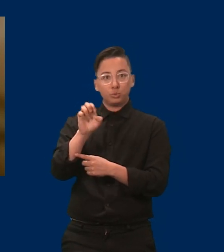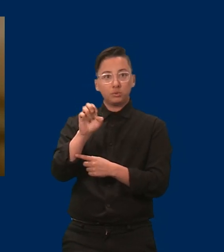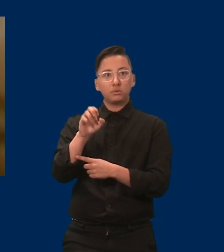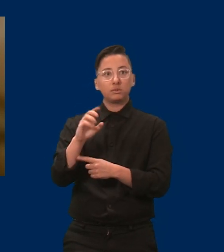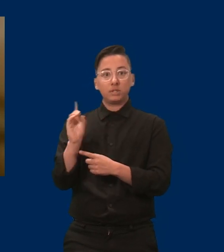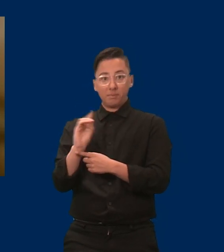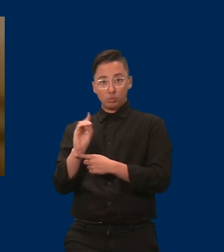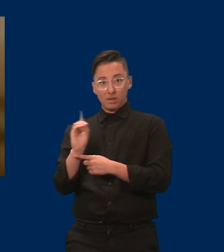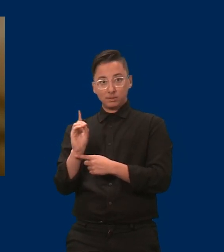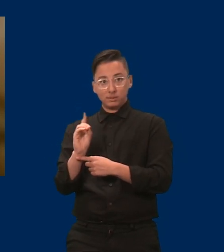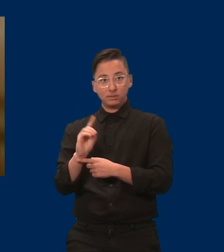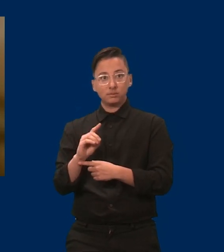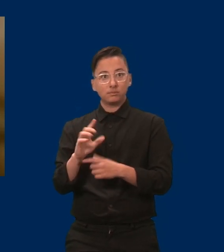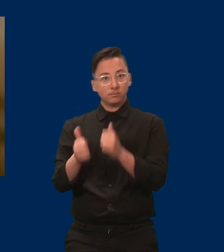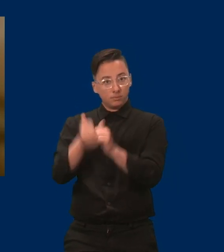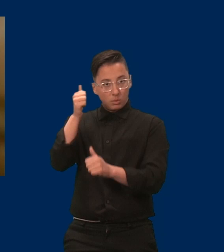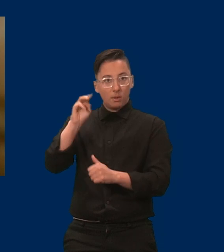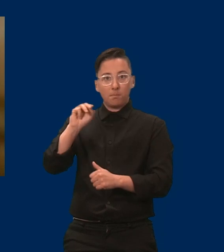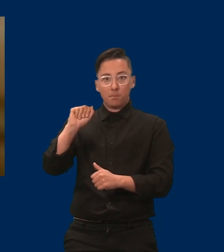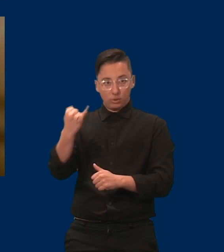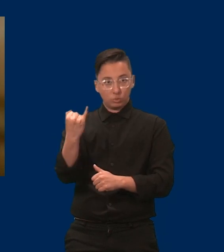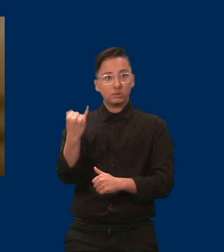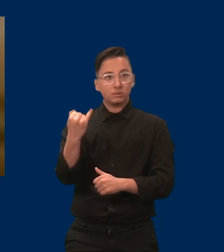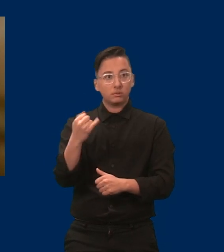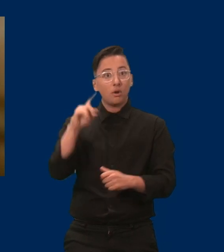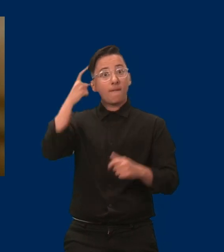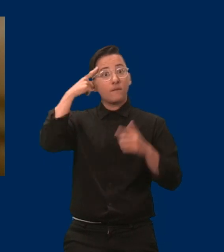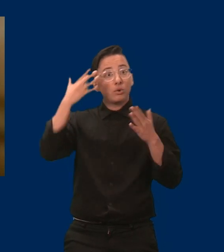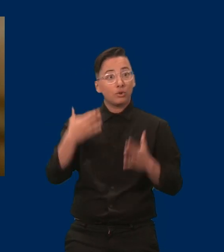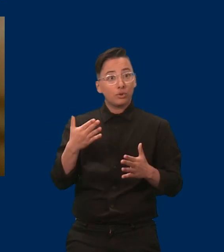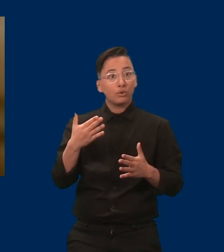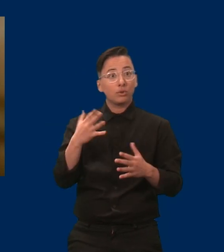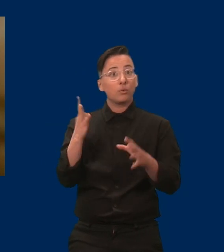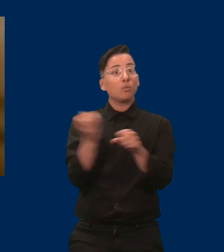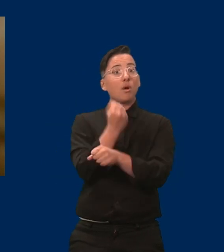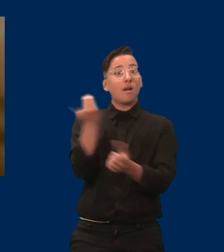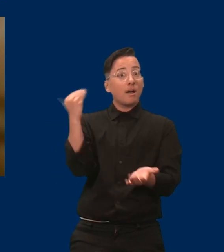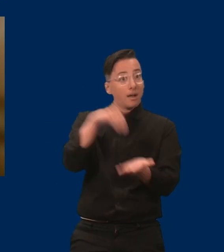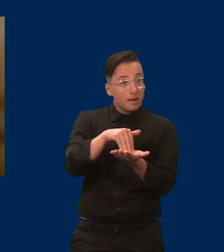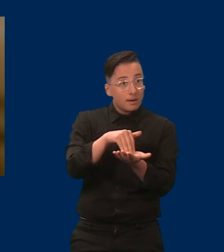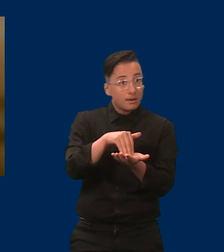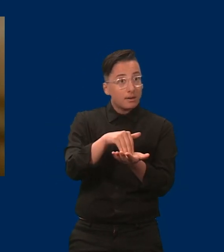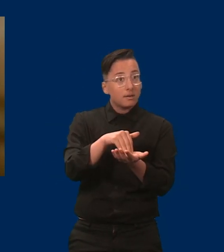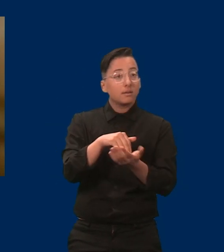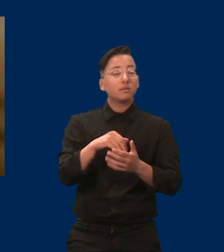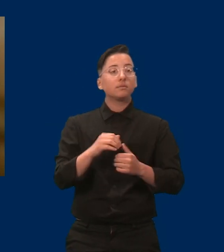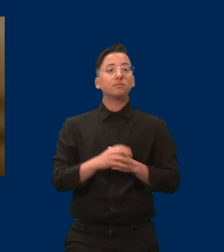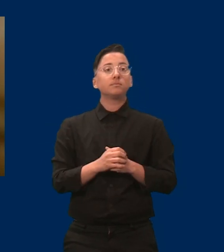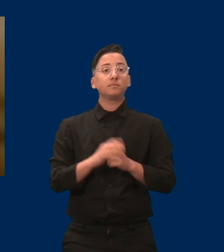So it's the first time you've had three bodies of the same Democratic Department of Labor party